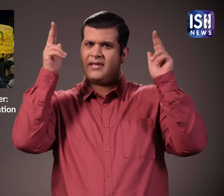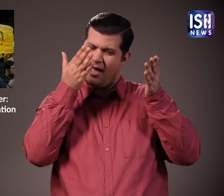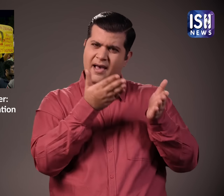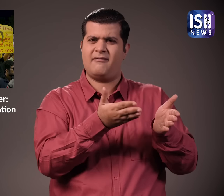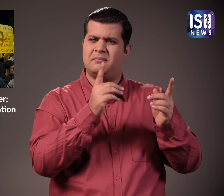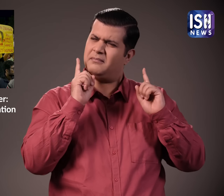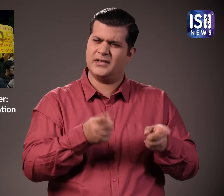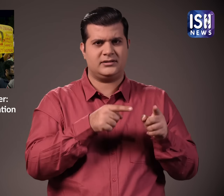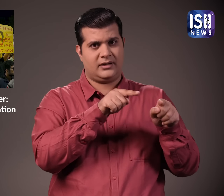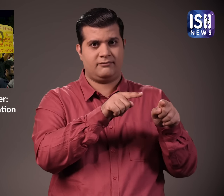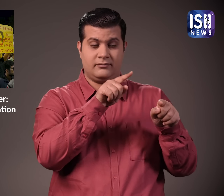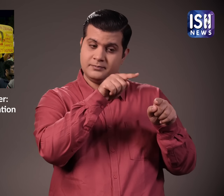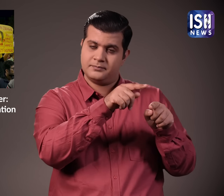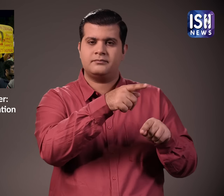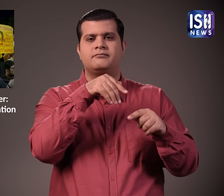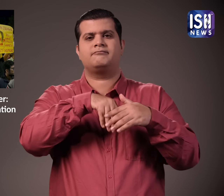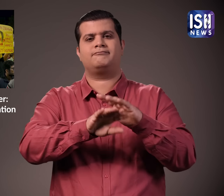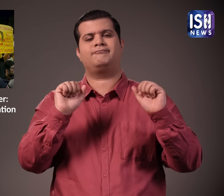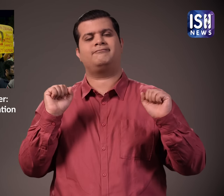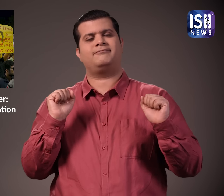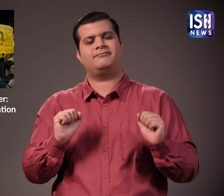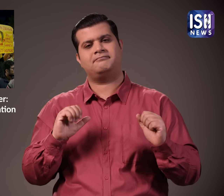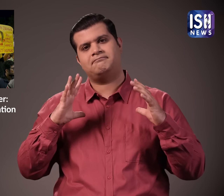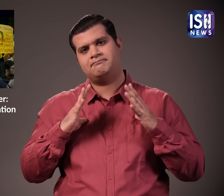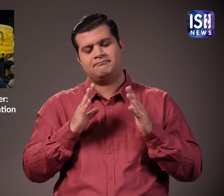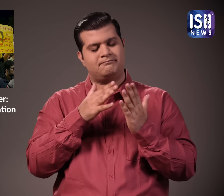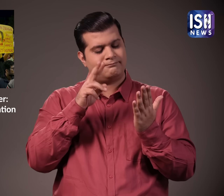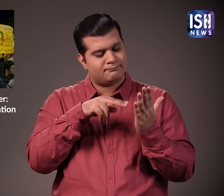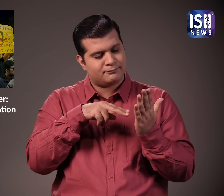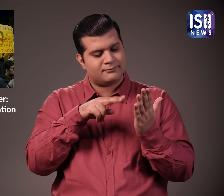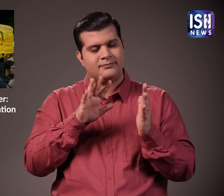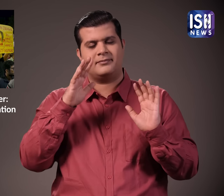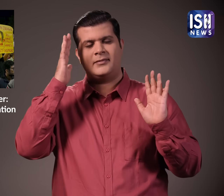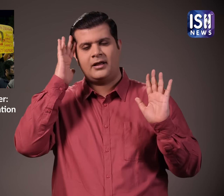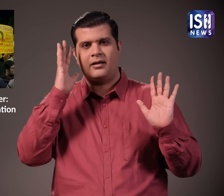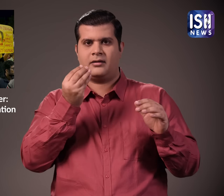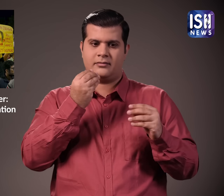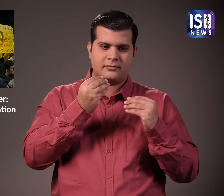There were CCTV cameras as well, like any hospitals. She went in there, rested. She was reading.